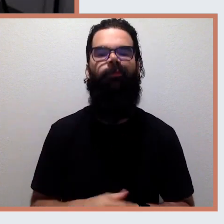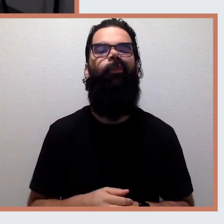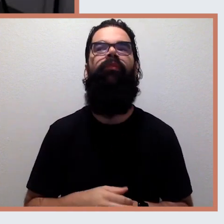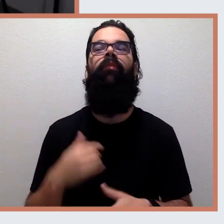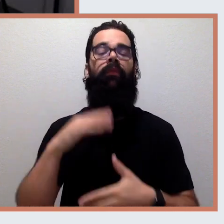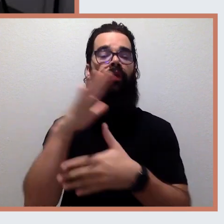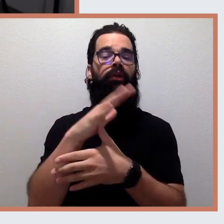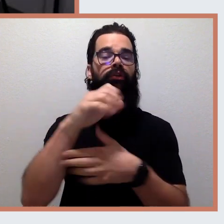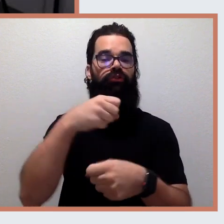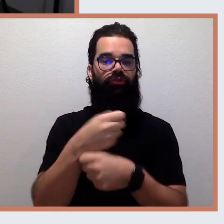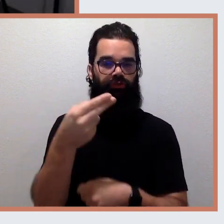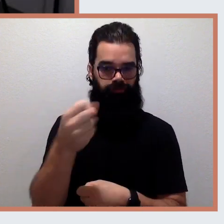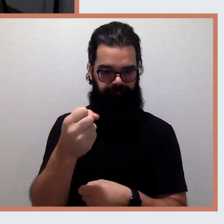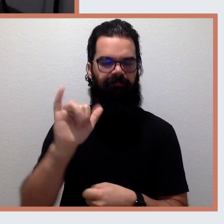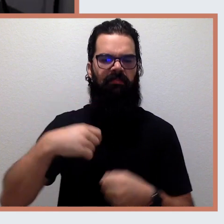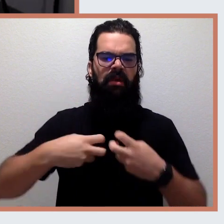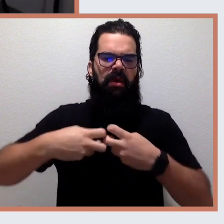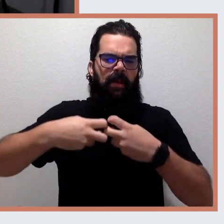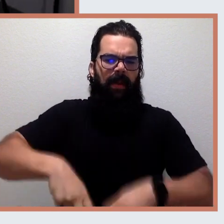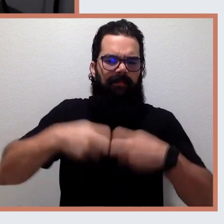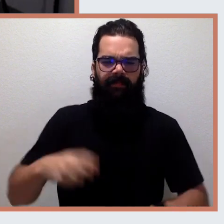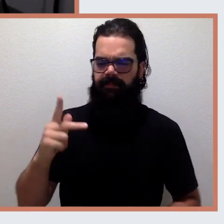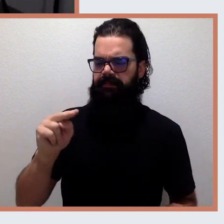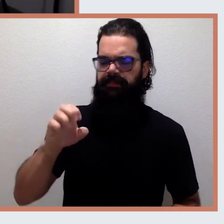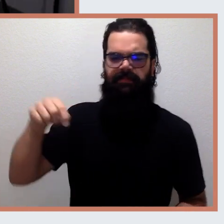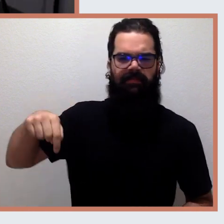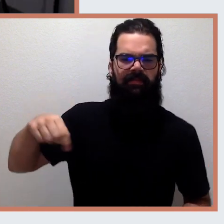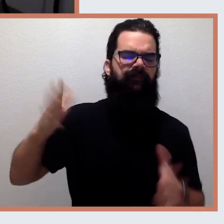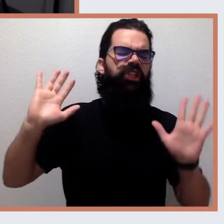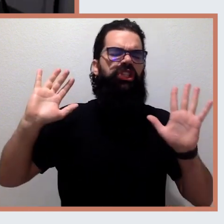and my senior year of high school, I blew out my right knee playing football